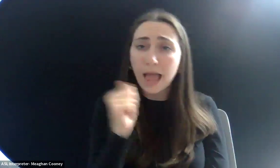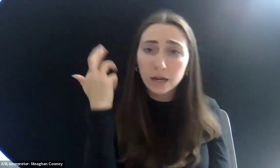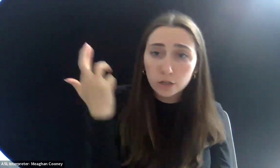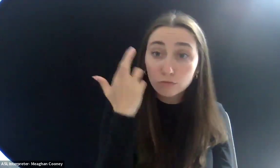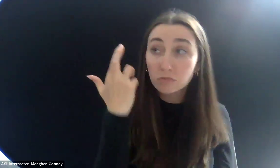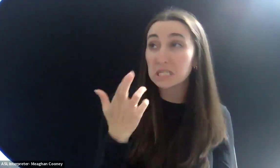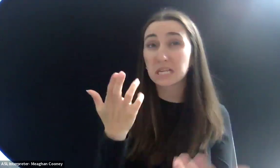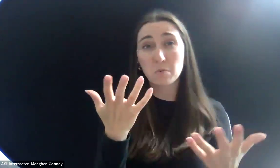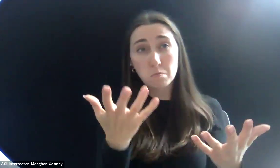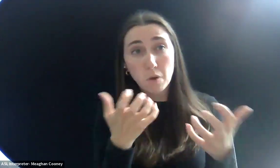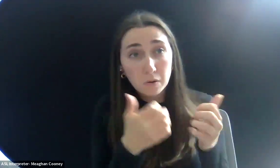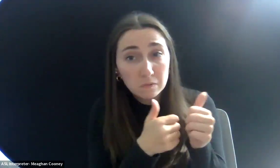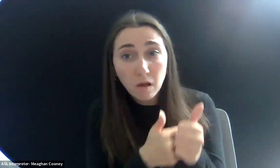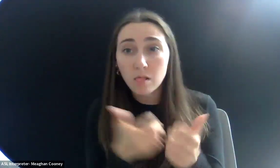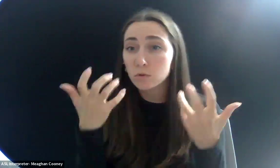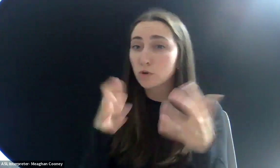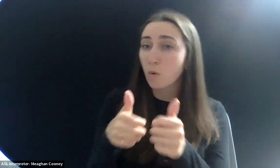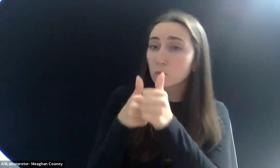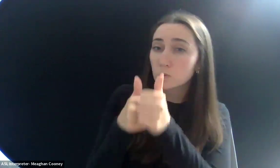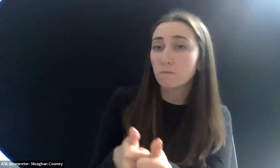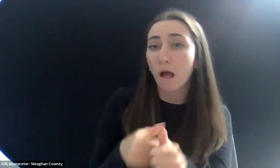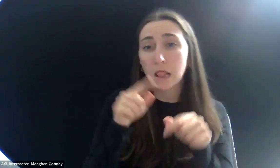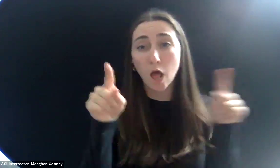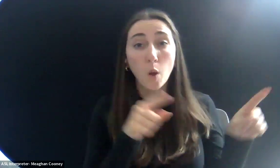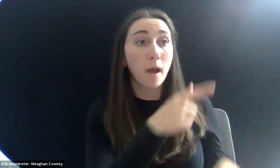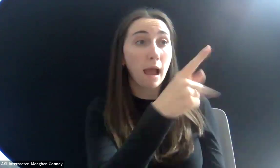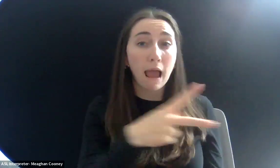know, one of the items etcetera, that is completely acceptable,